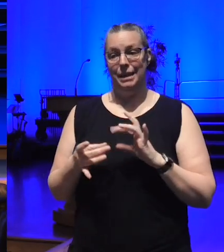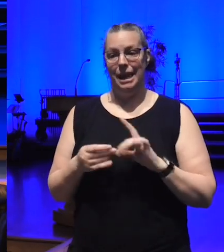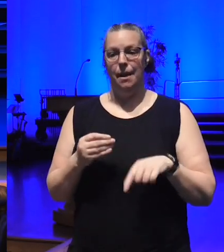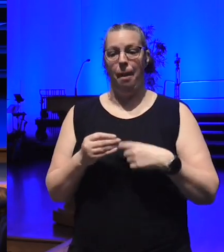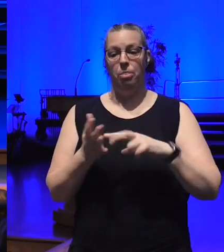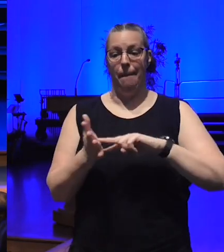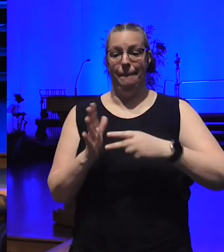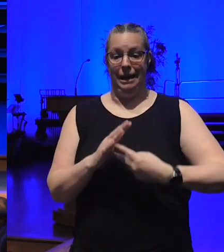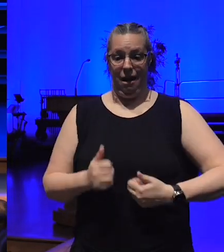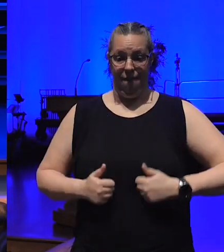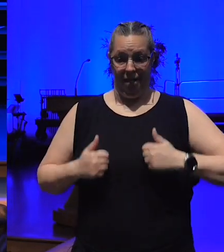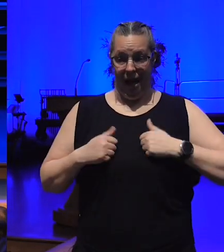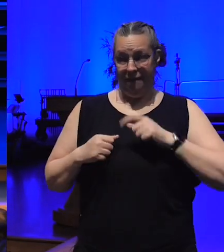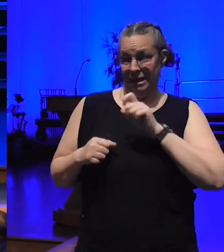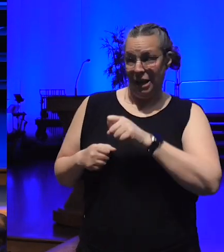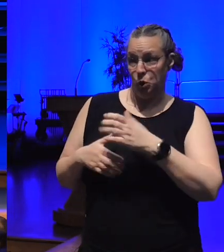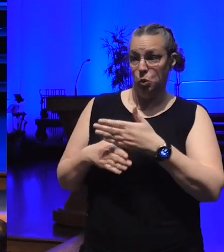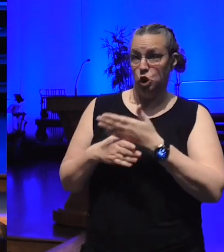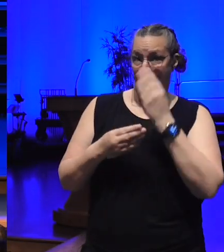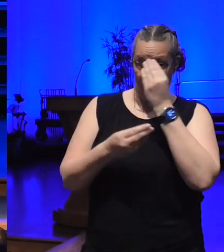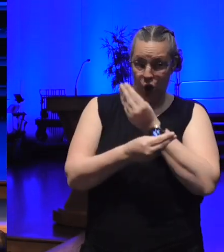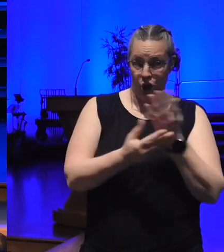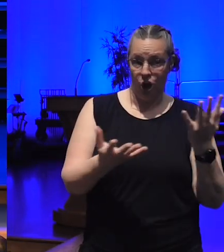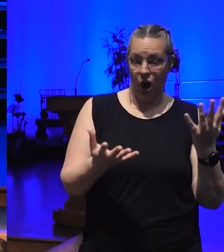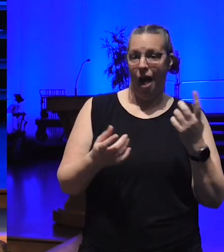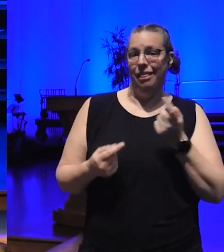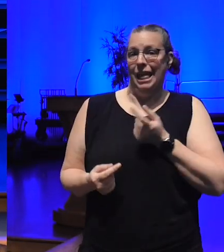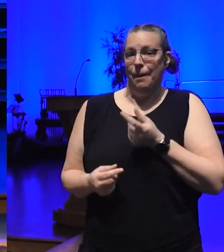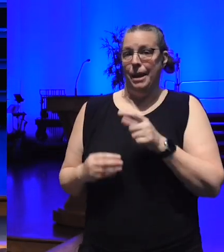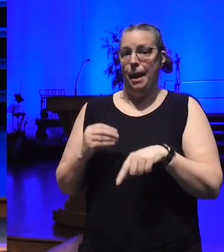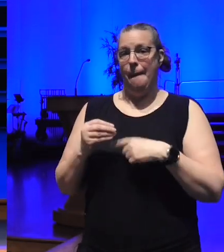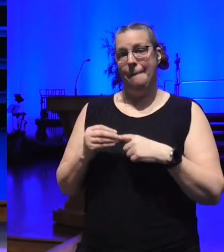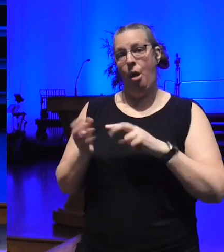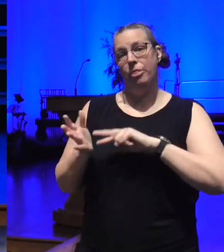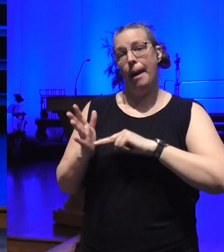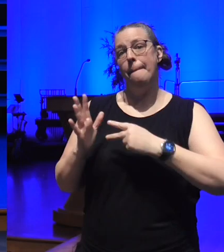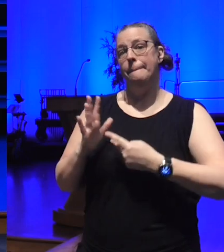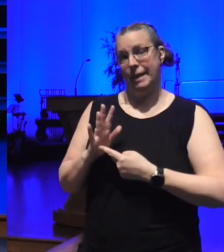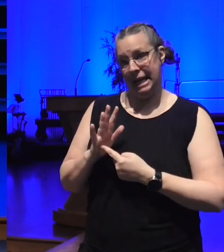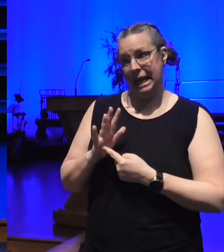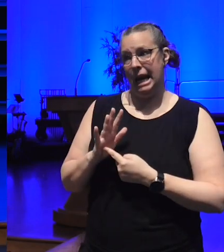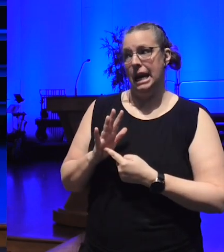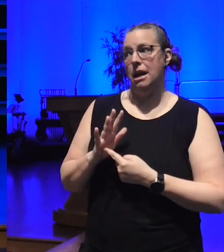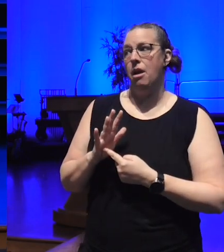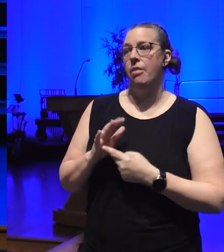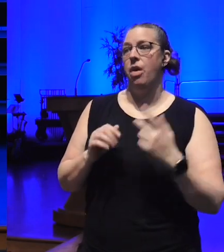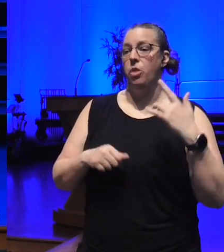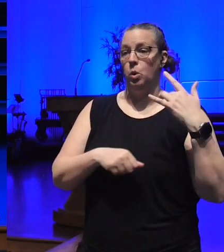wondering if you could share a little bit with us about um the meaning that these um early uh